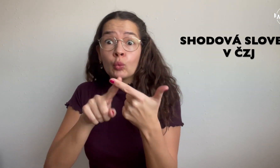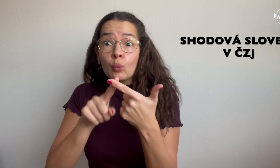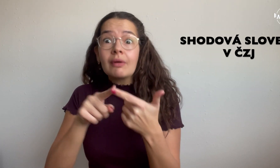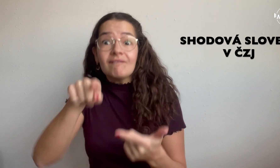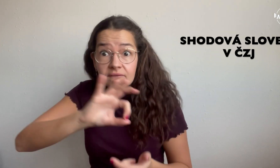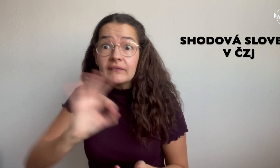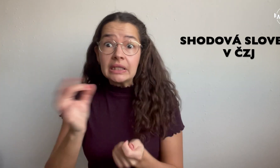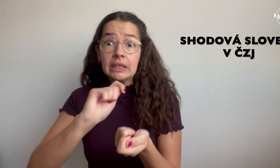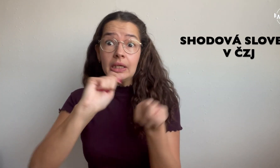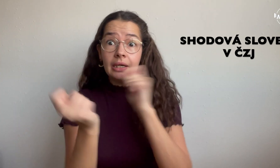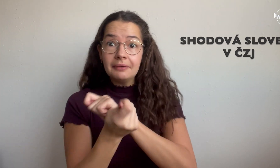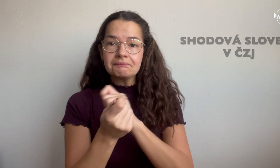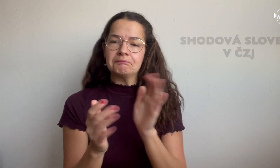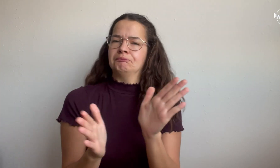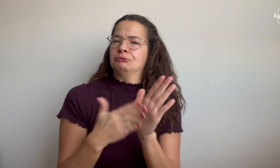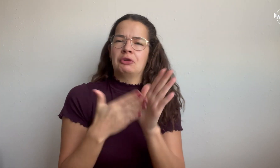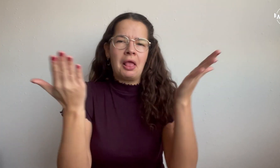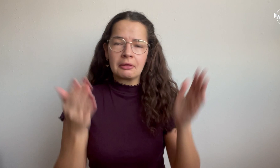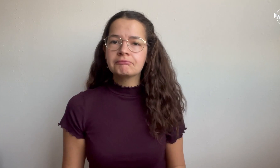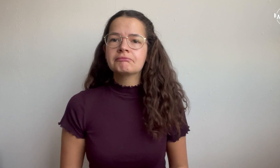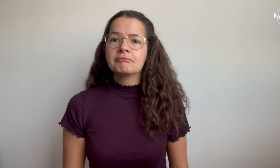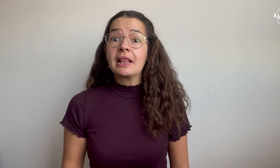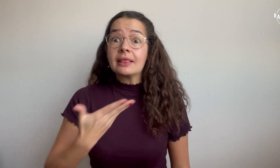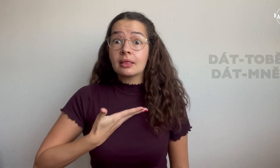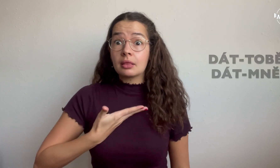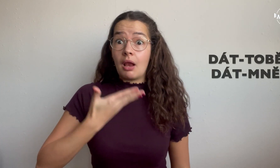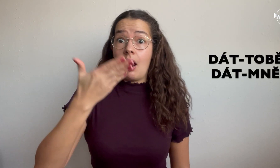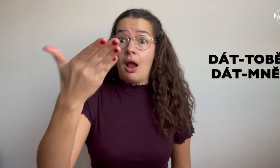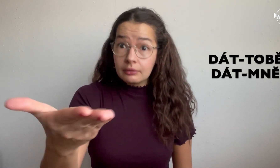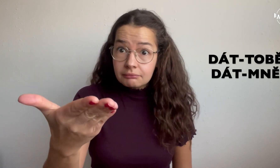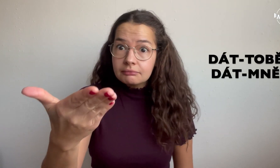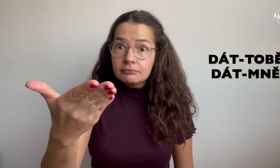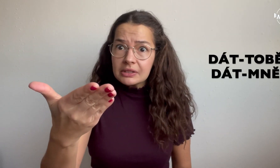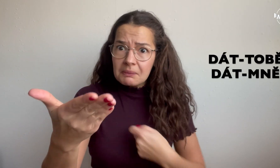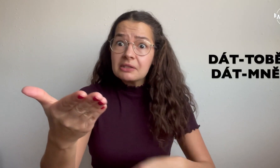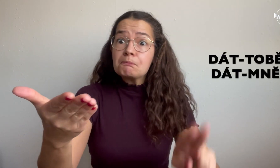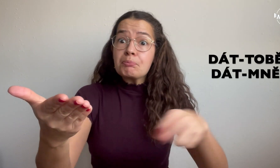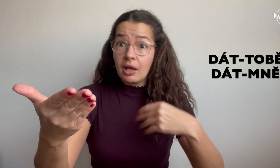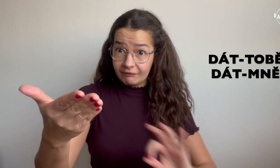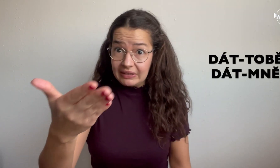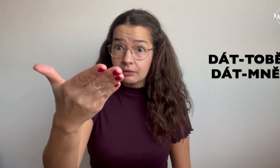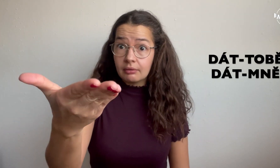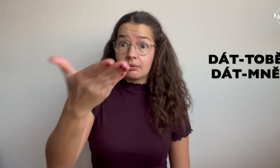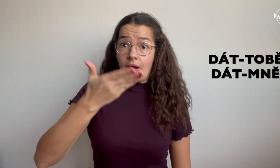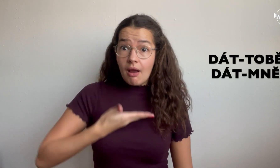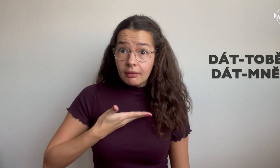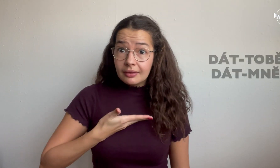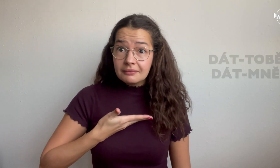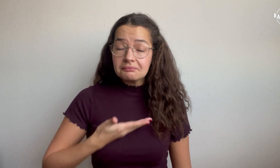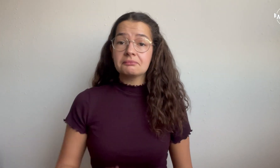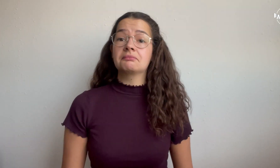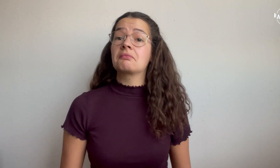the sign is changing depending on the subject of the verb. For example “GIVE IT TO YOU” and “GIVE IT TO ME”.